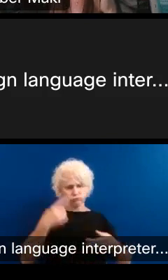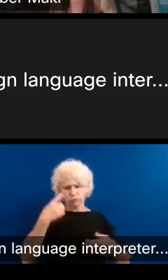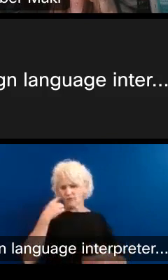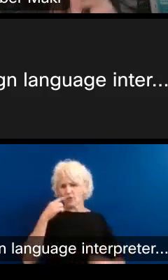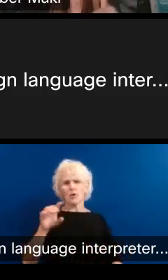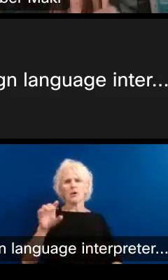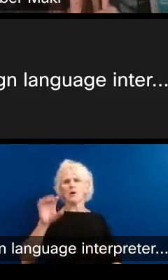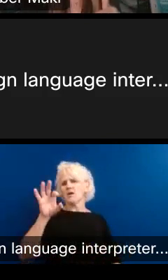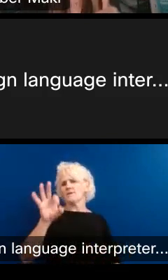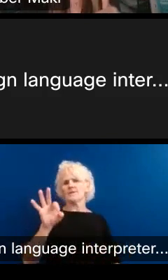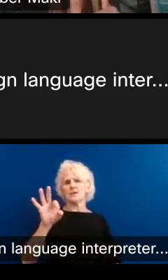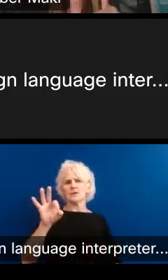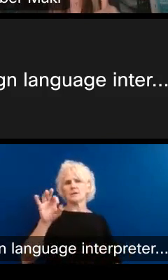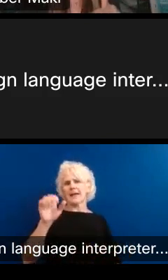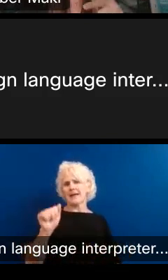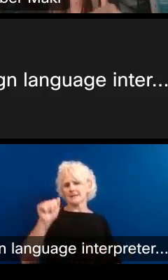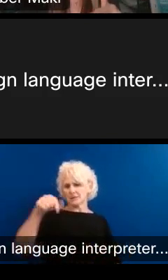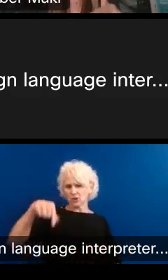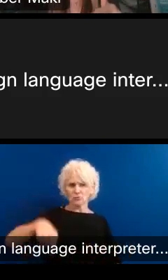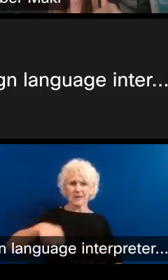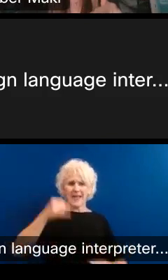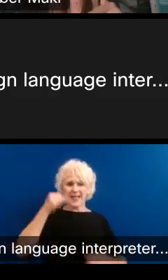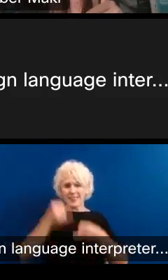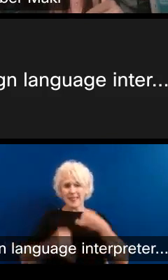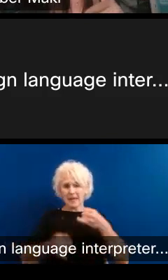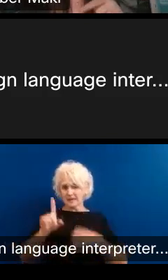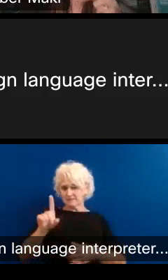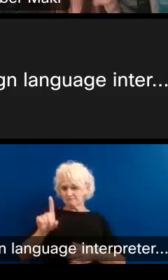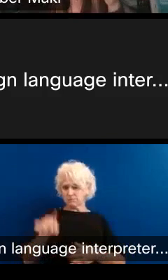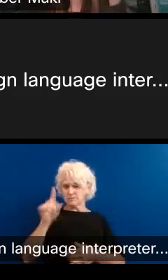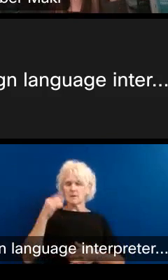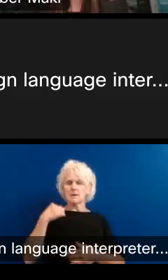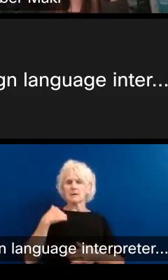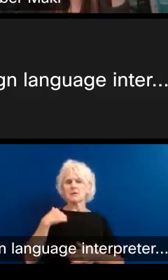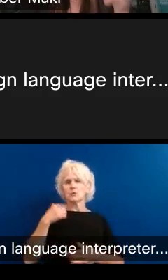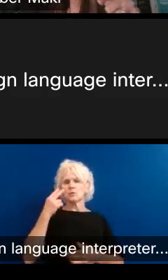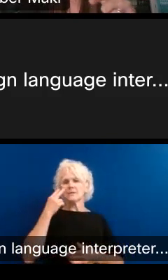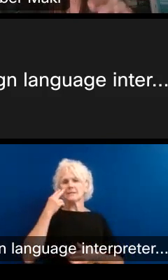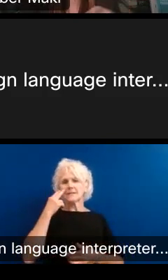The last bullet link, that list of person centered planning facilitators is found on